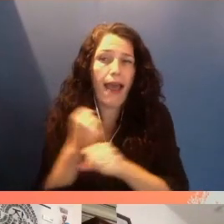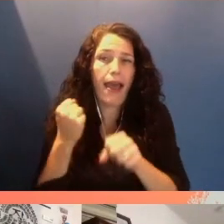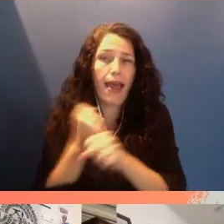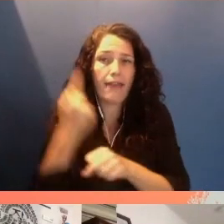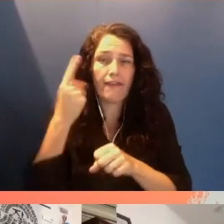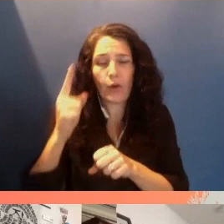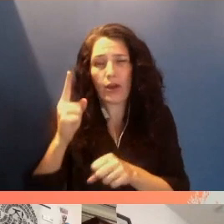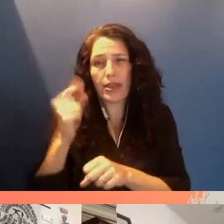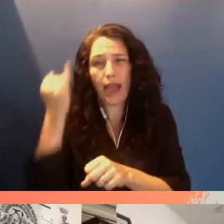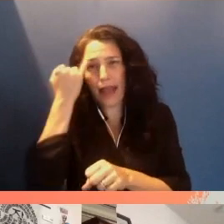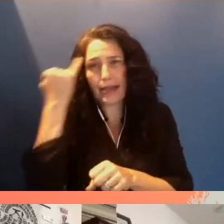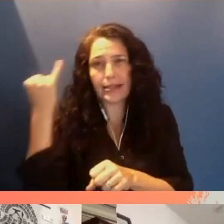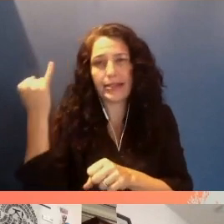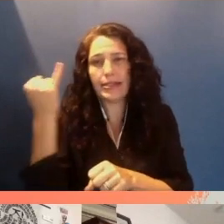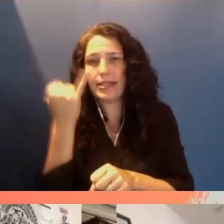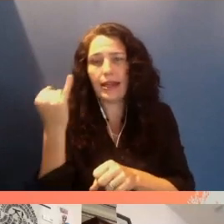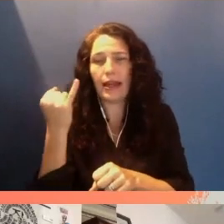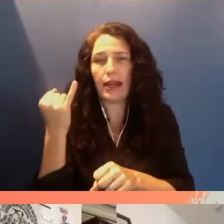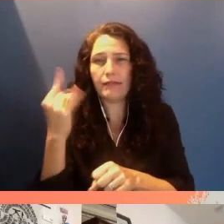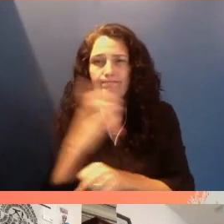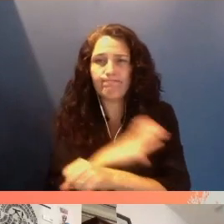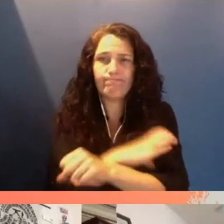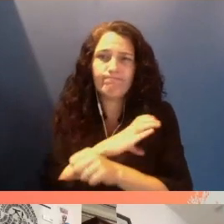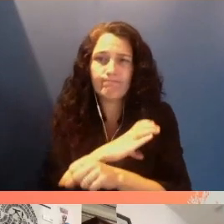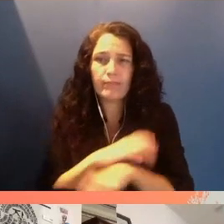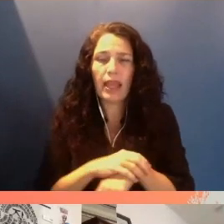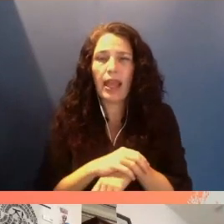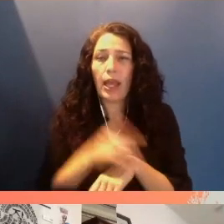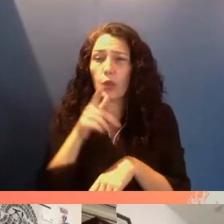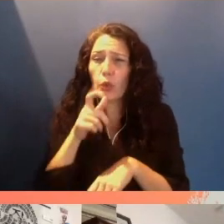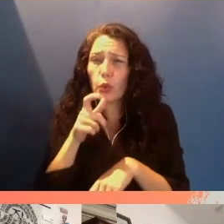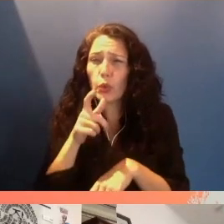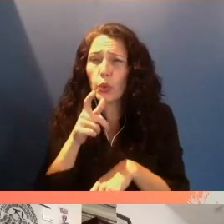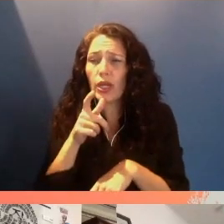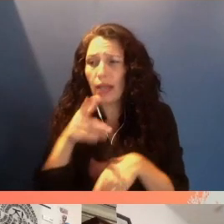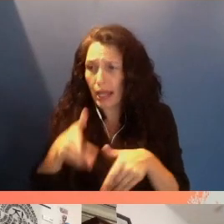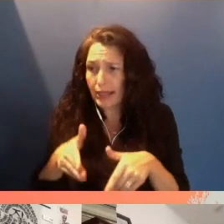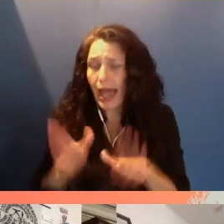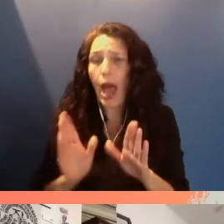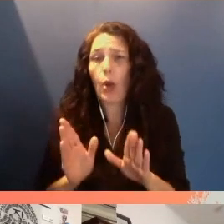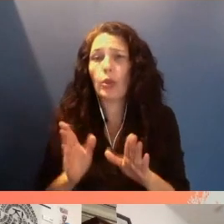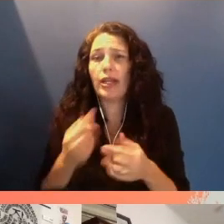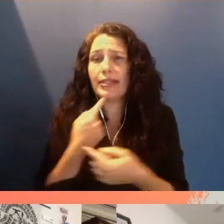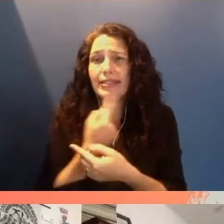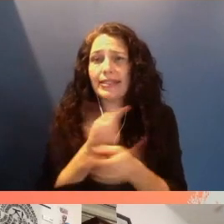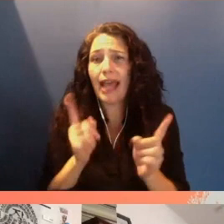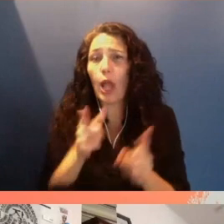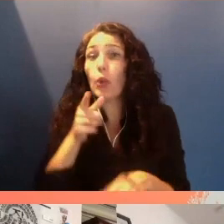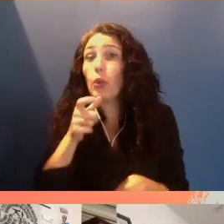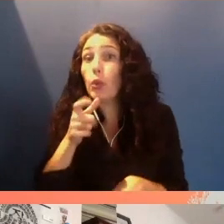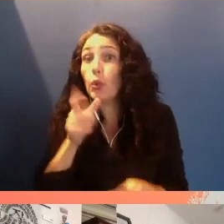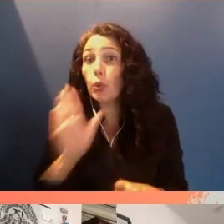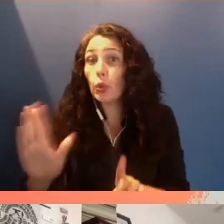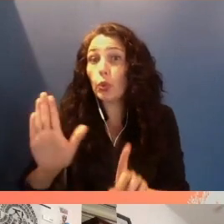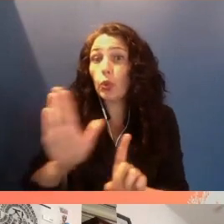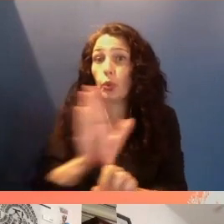and who gets to tell whose stories matter and all of this sort of thing is because I'm not coming from an outside lens to examine a thing